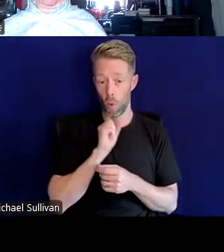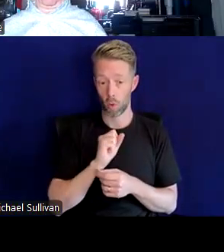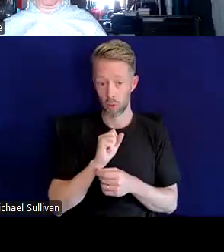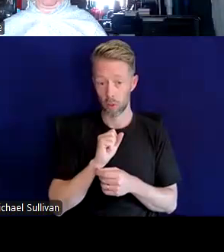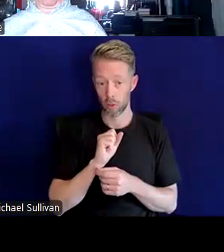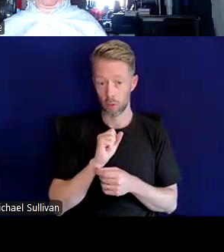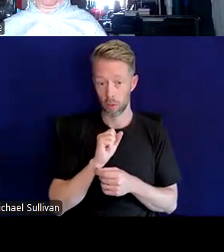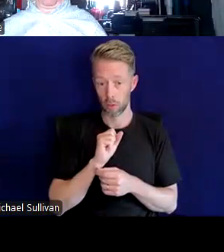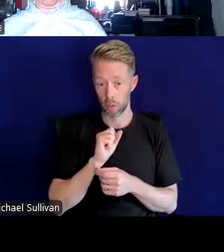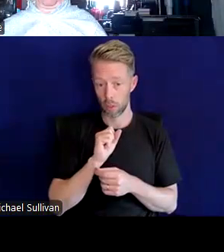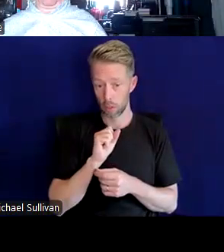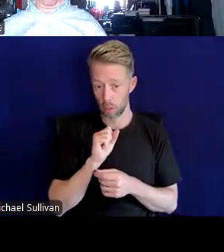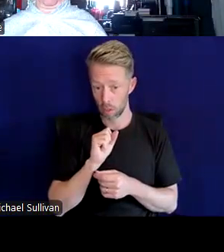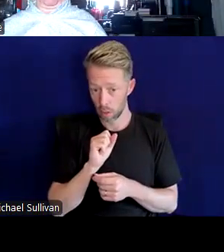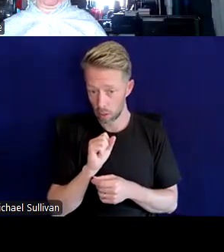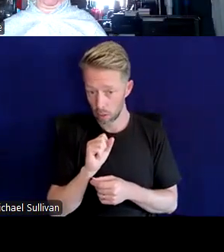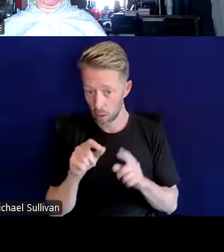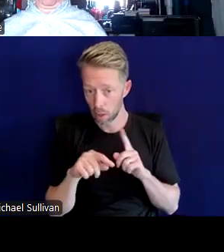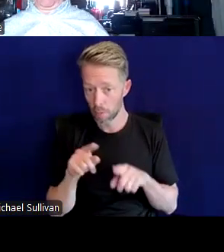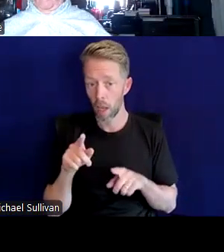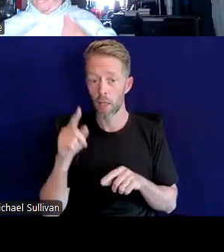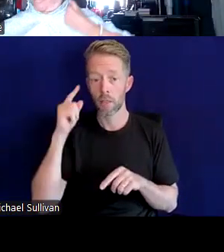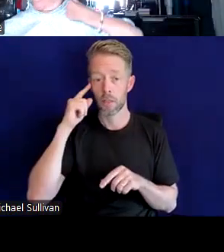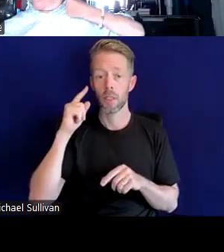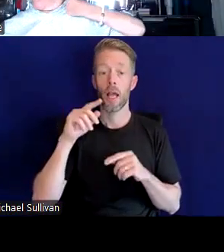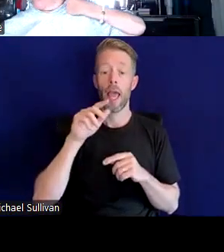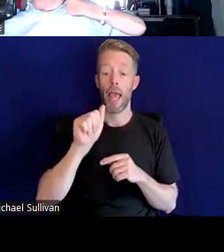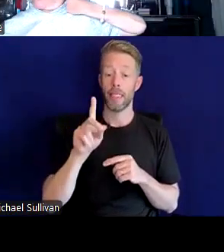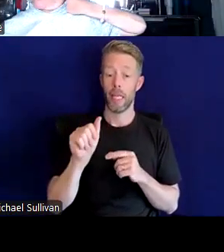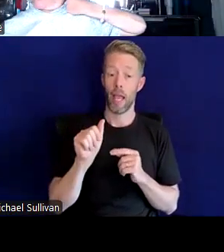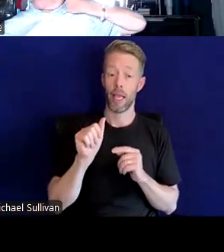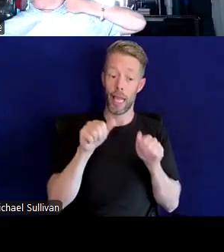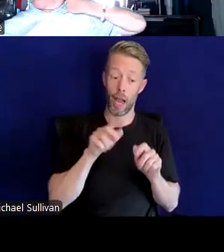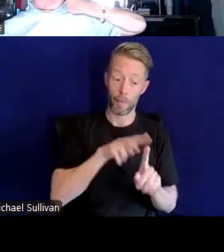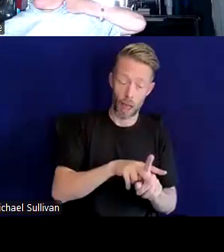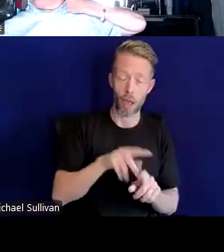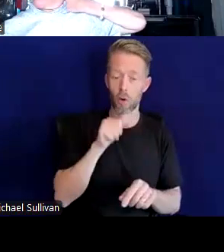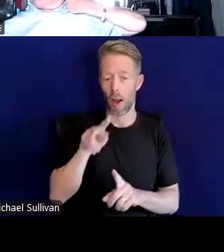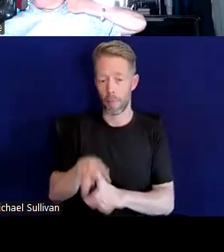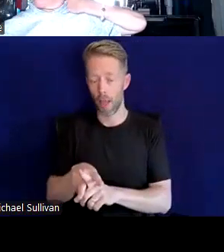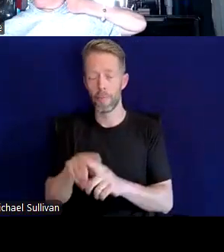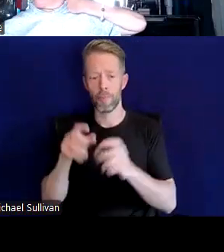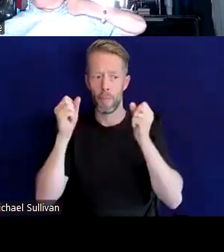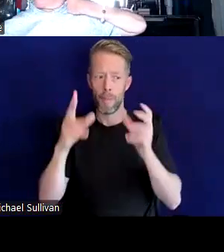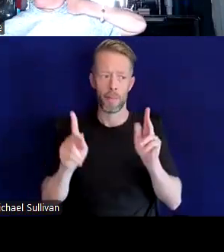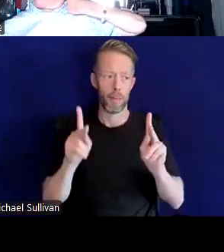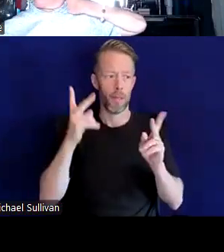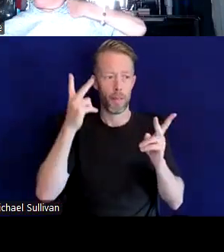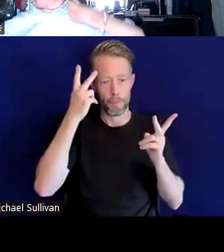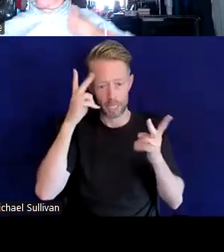years old, how is the ADA applicable or not applicable. A lot of people